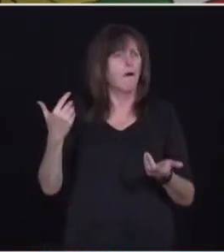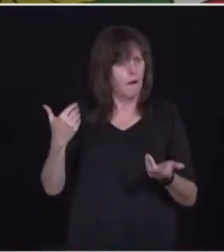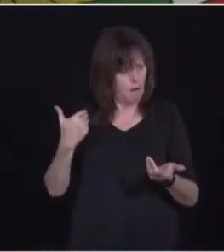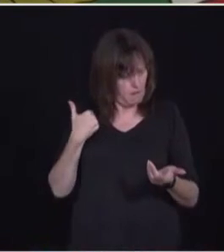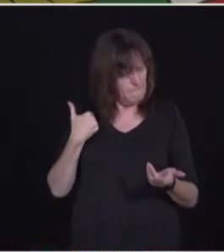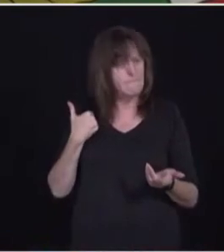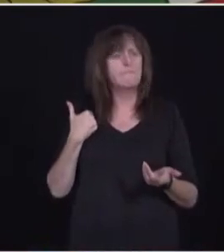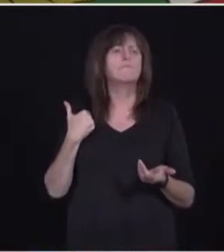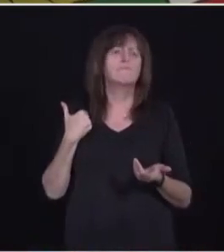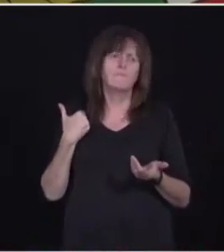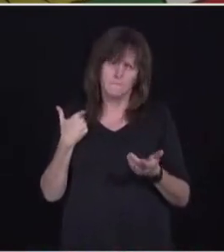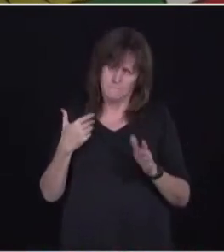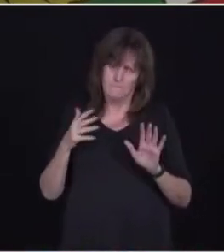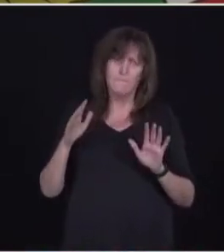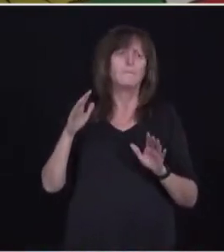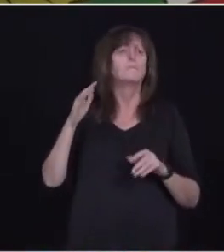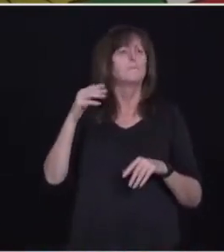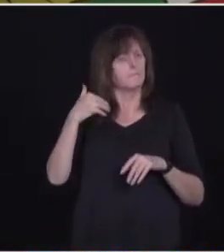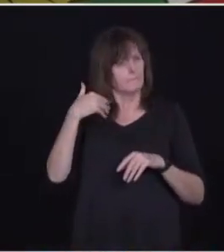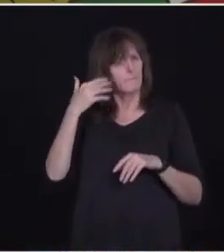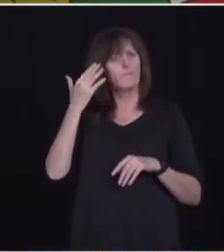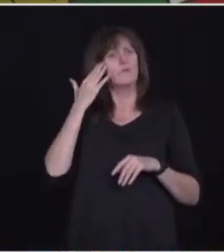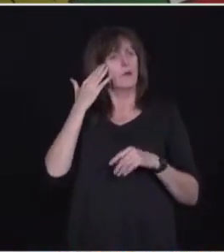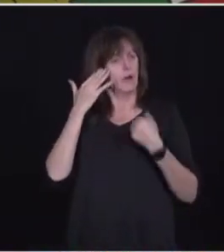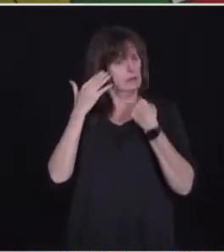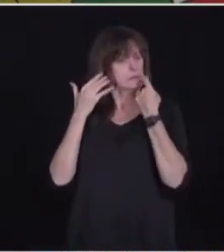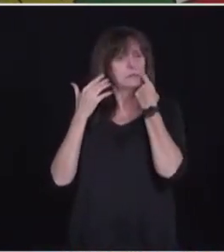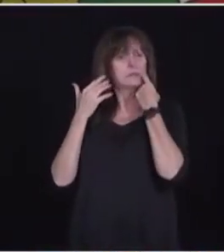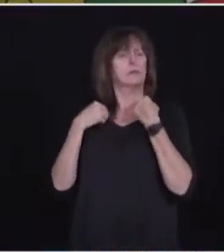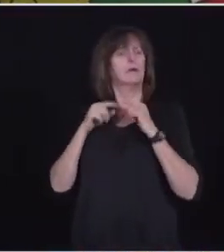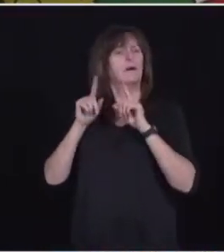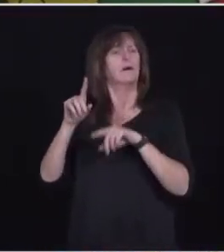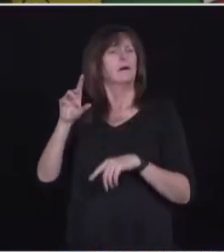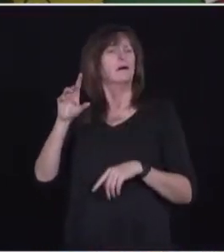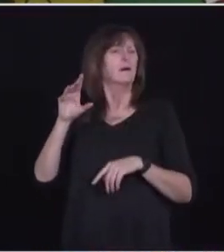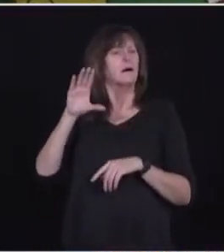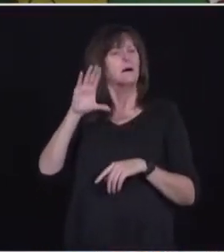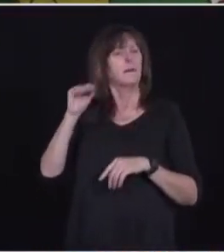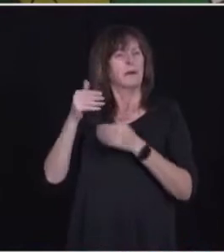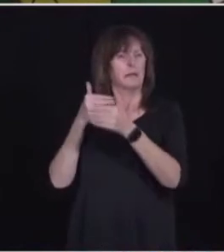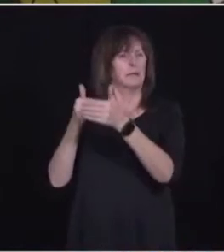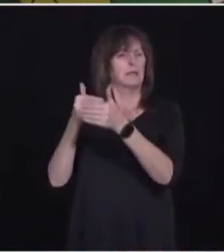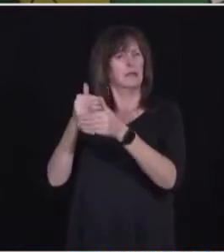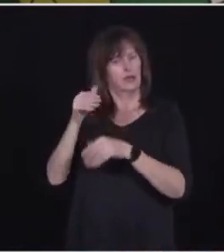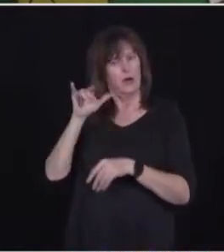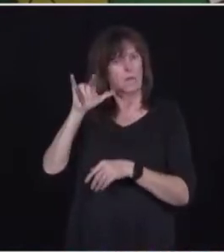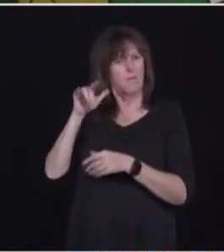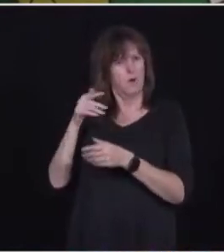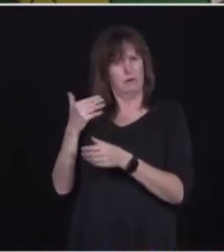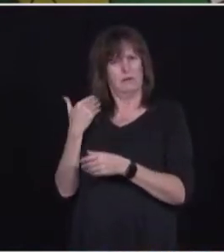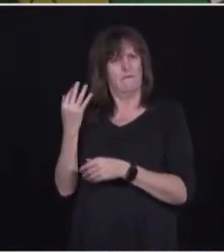in fact, I don't think, I know we do. I was at a company, up near Pearson airport on Friday night